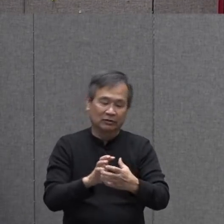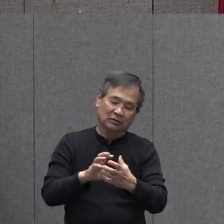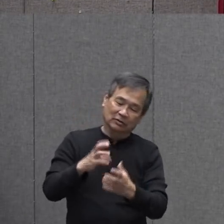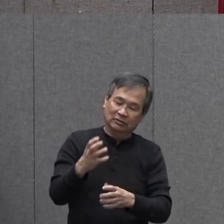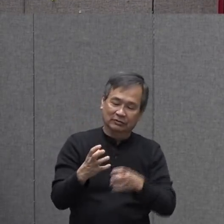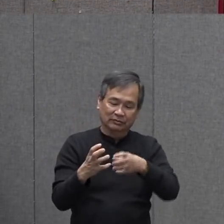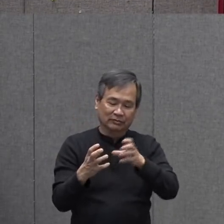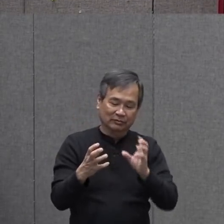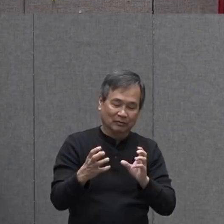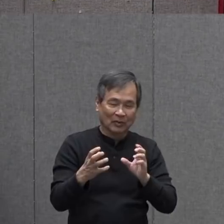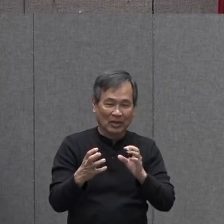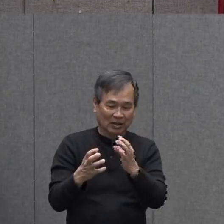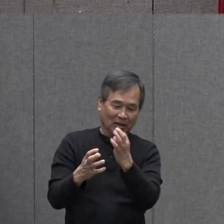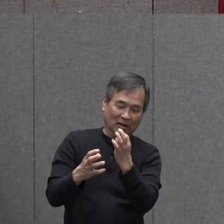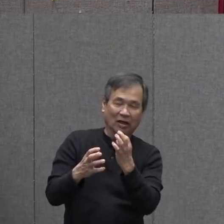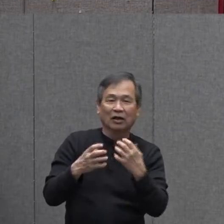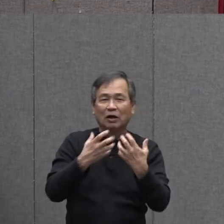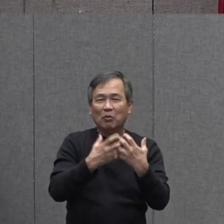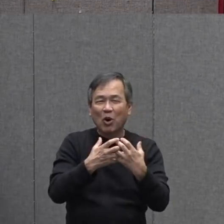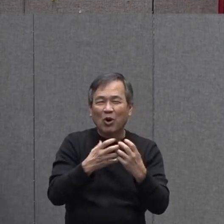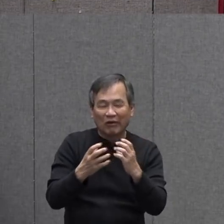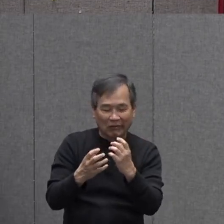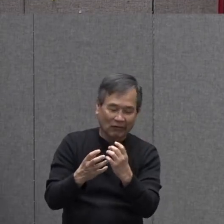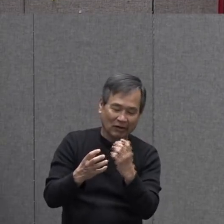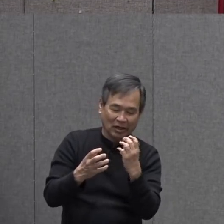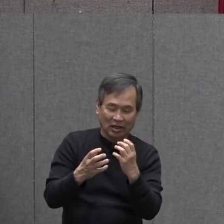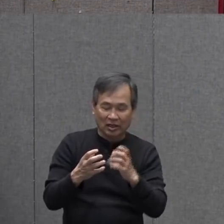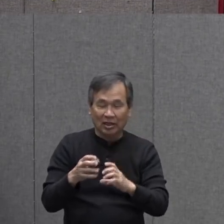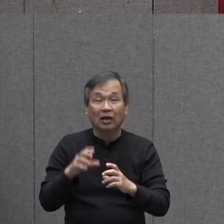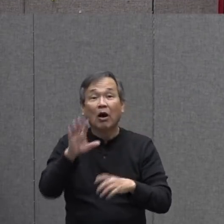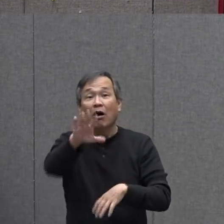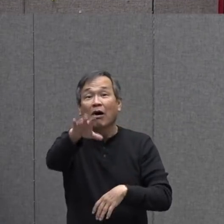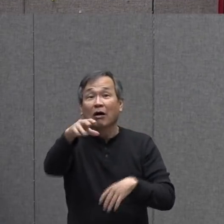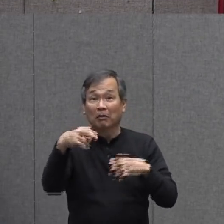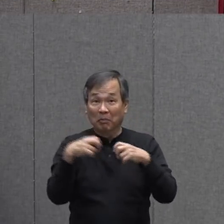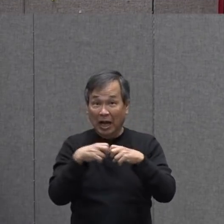to see the back, take off where the battery goes,